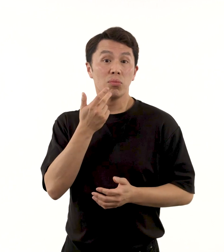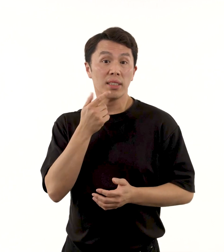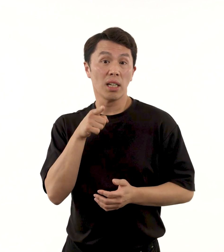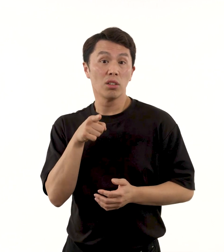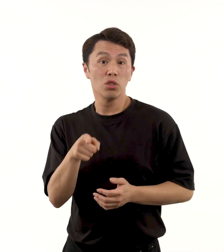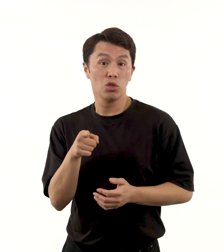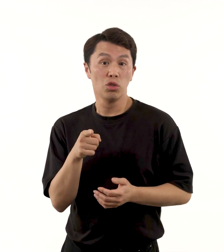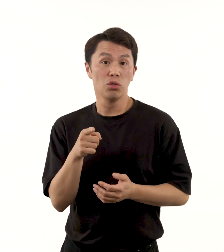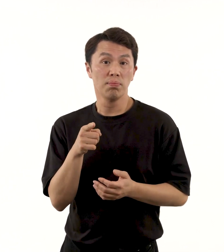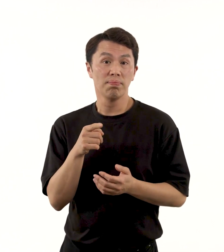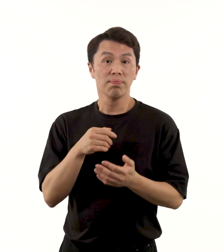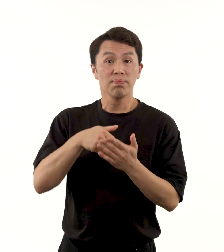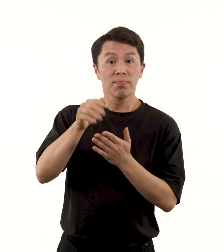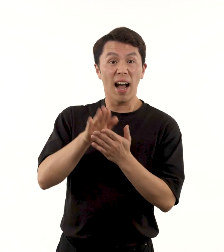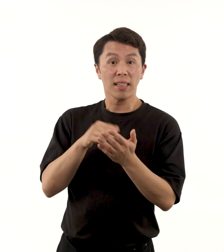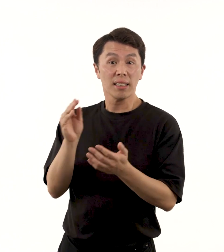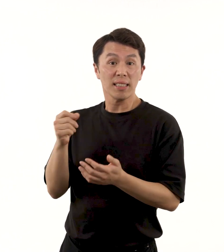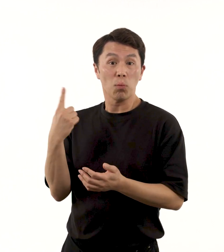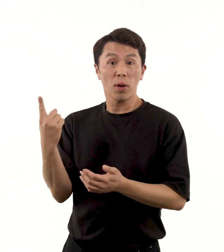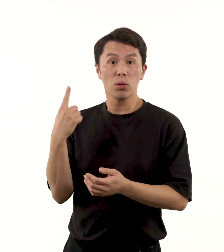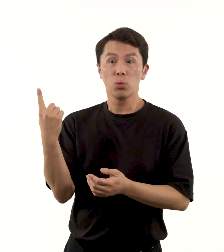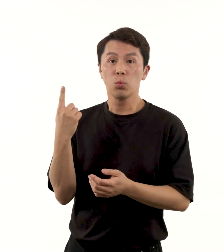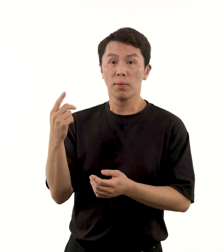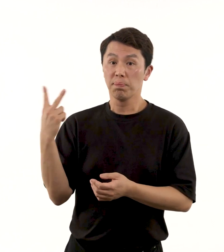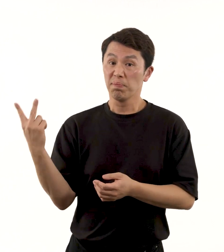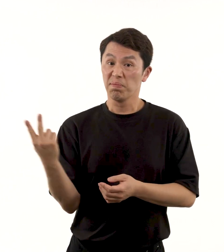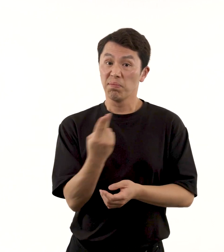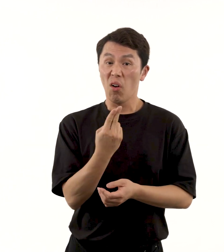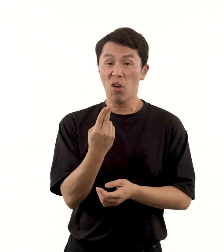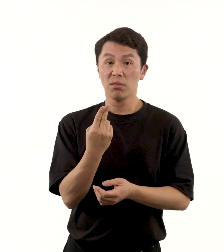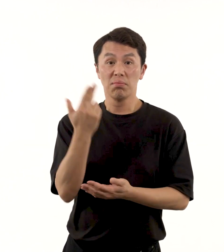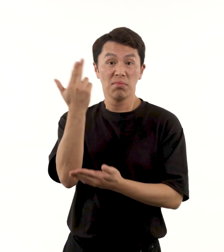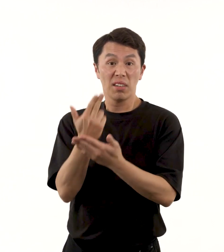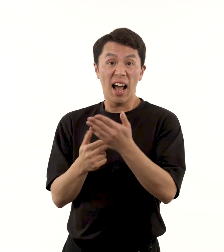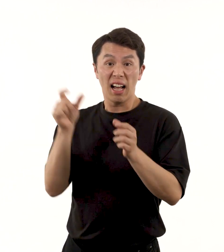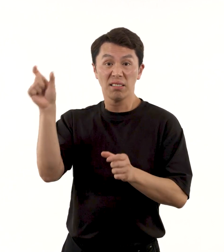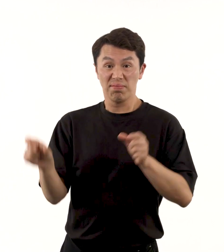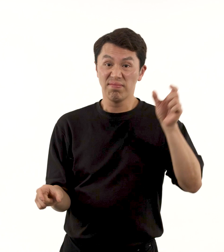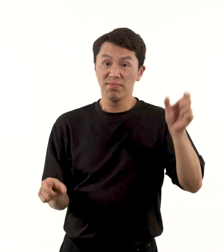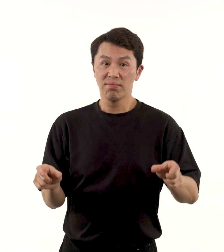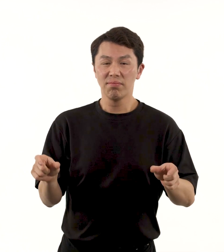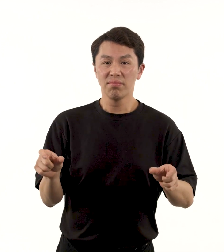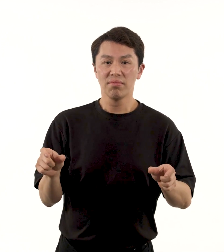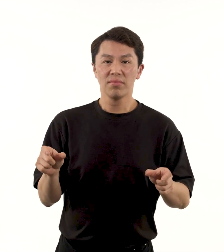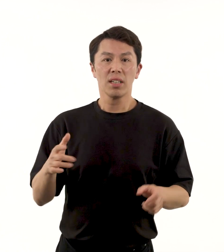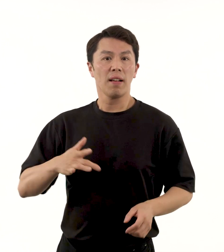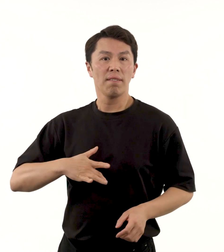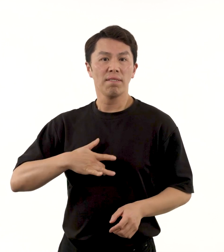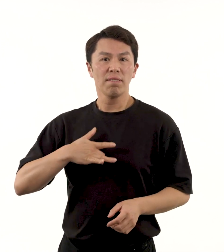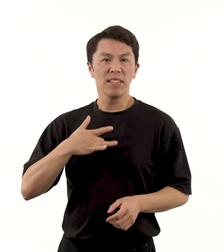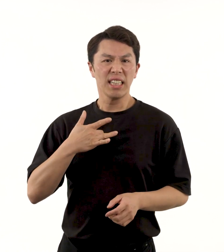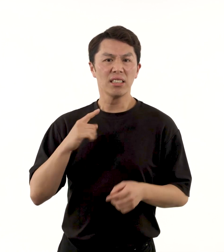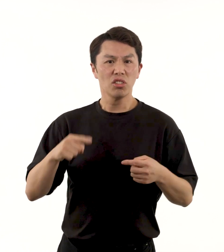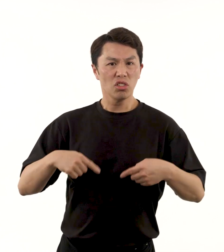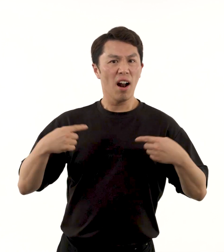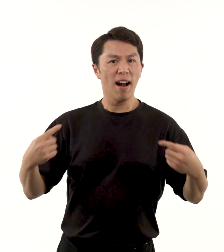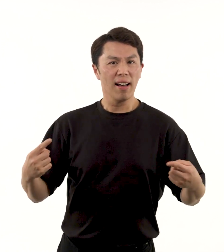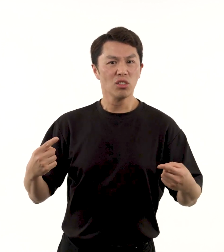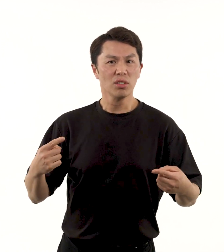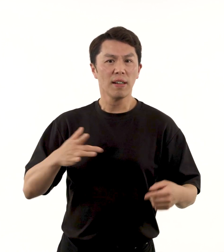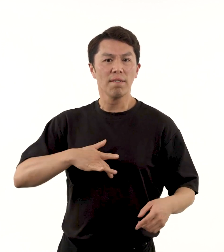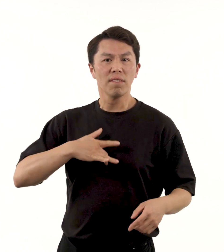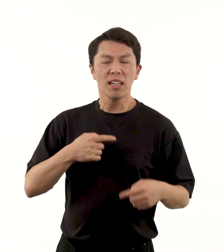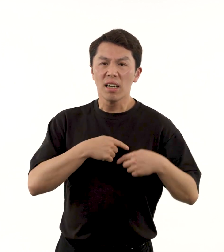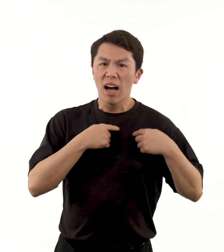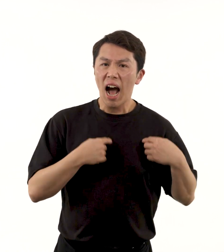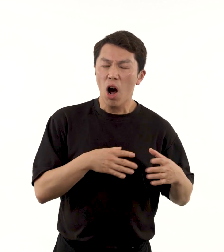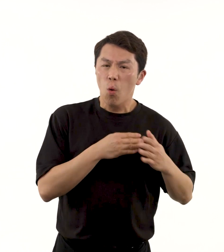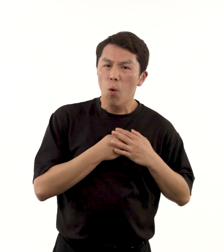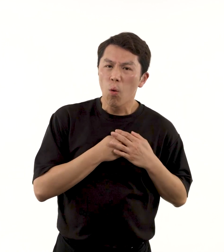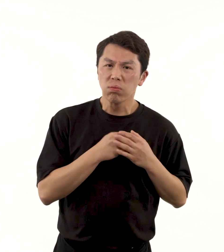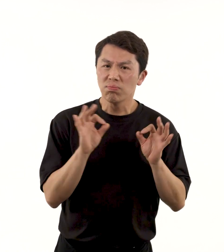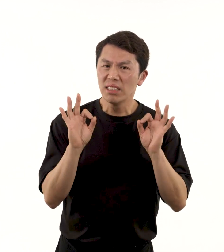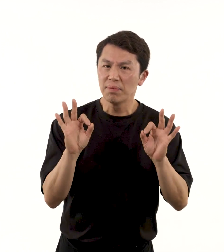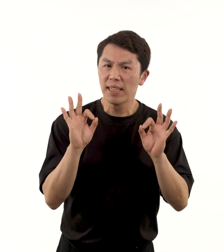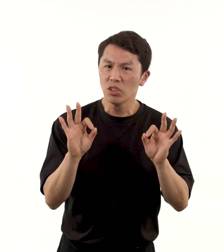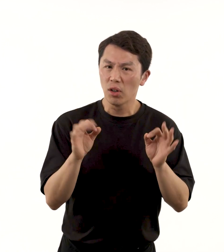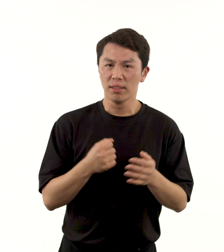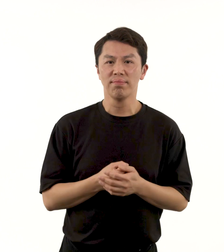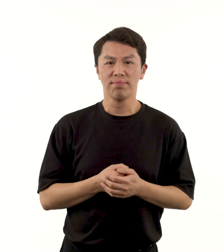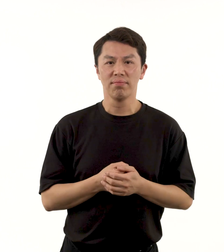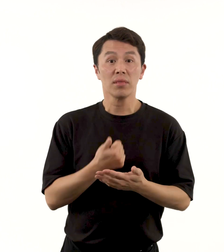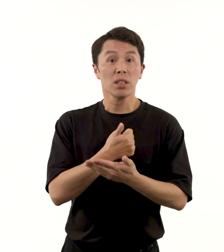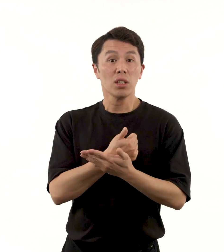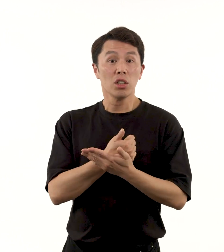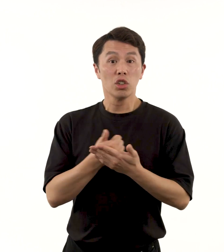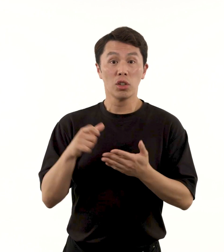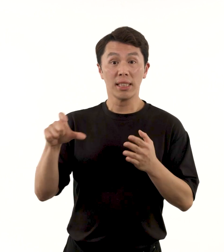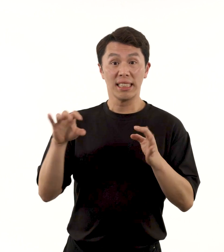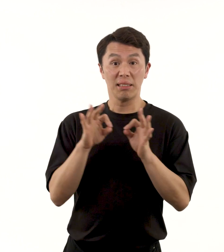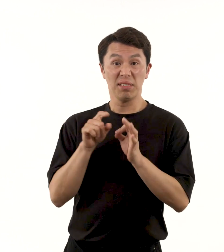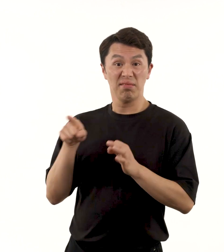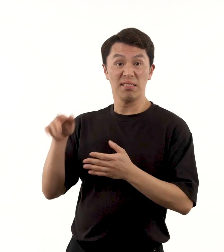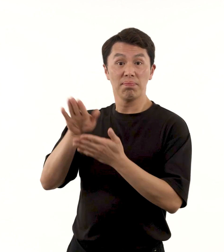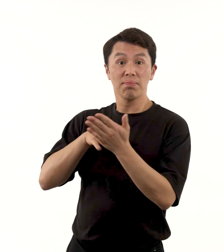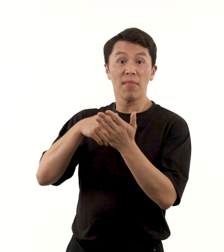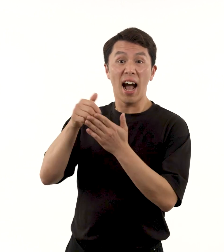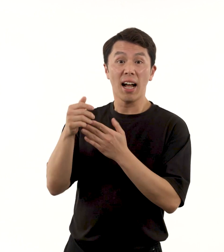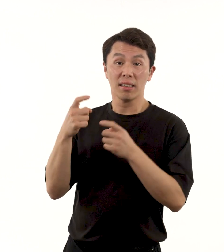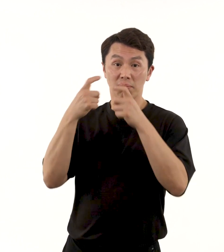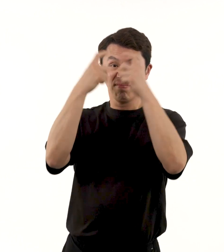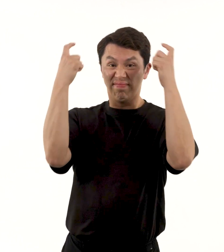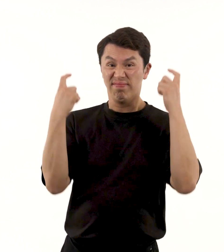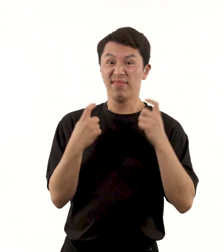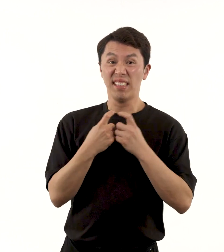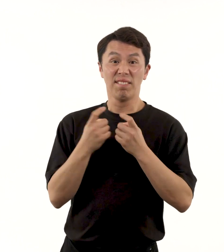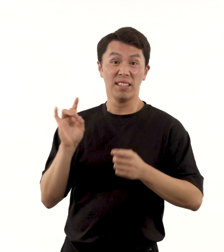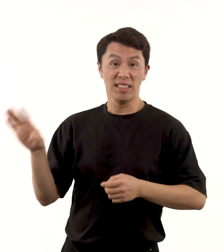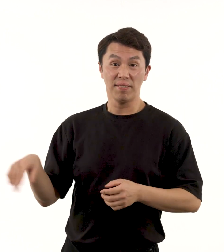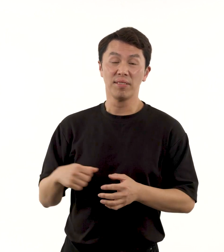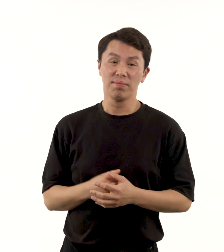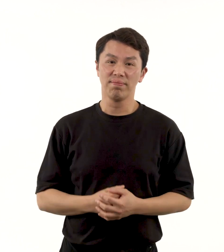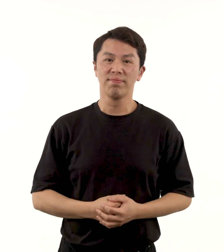It was a challenge and an honour to paint another artist, particularly one who often paints self-portraits.’